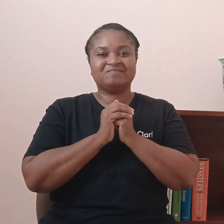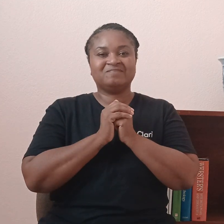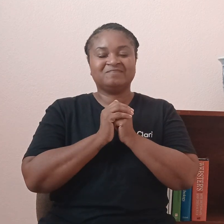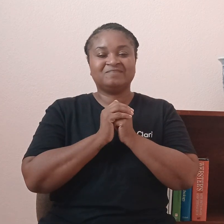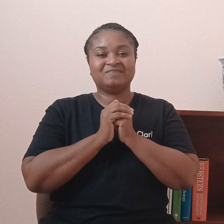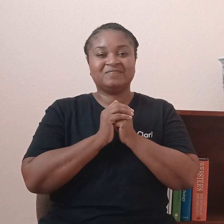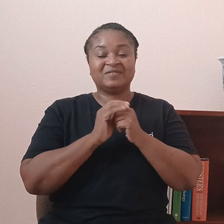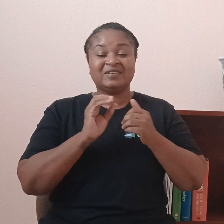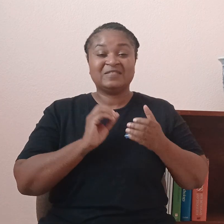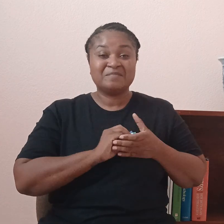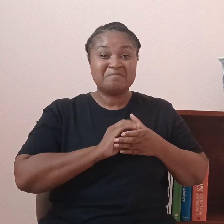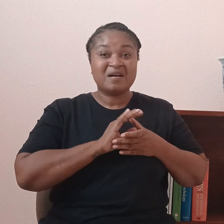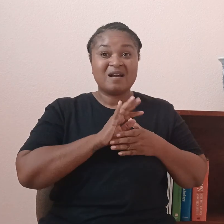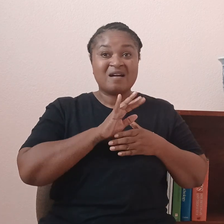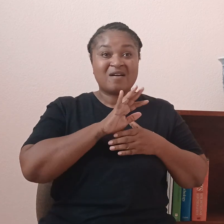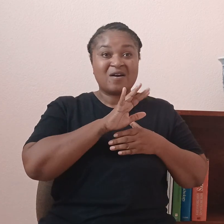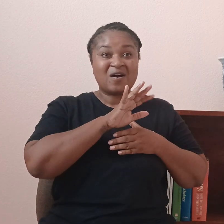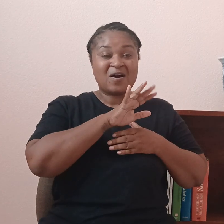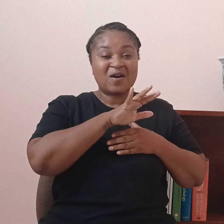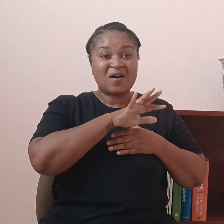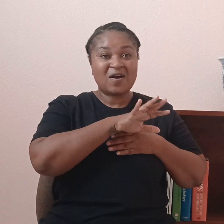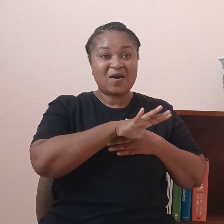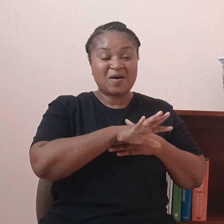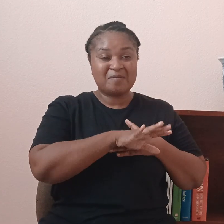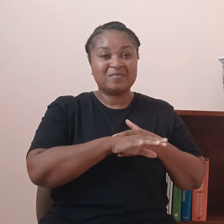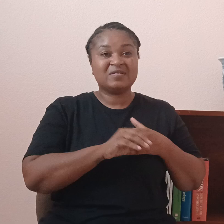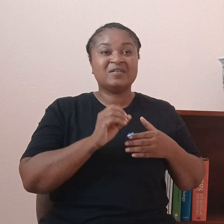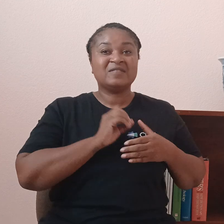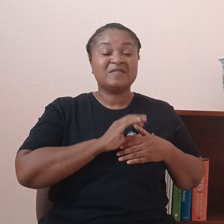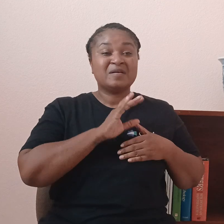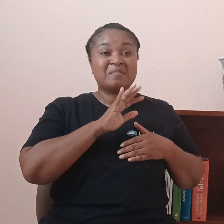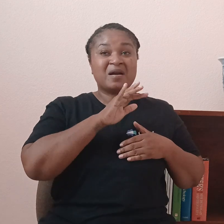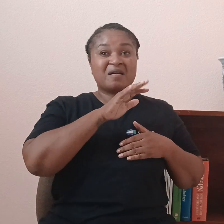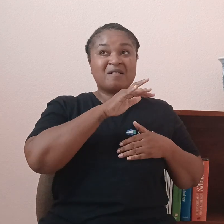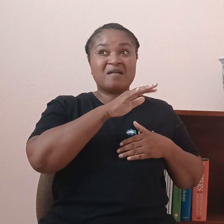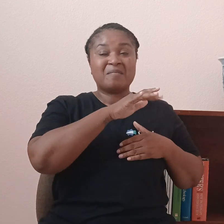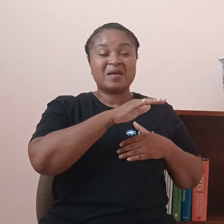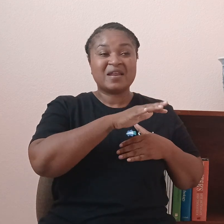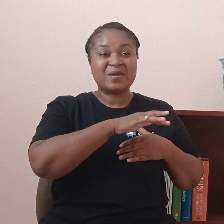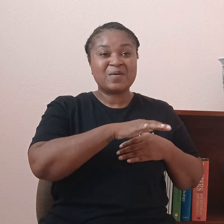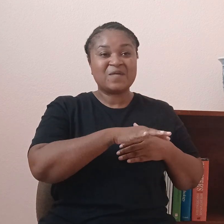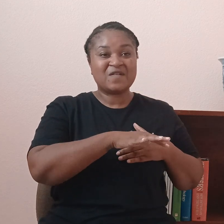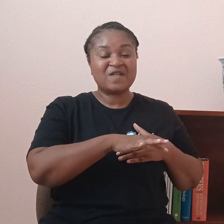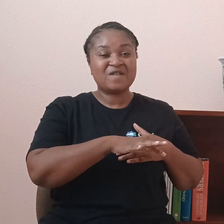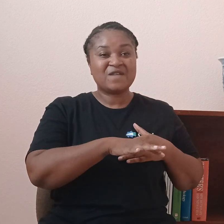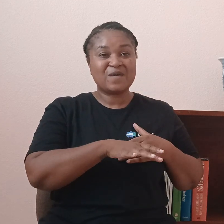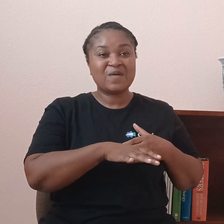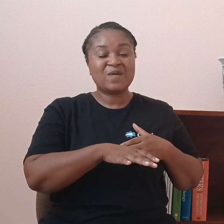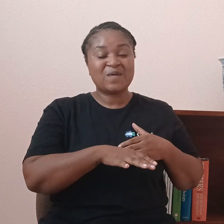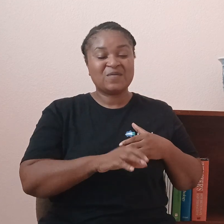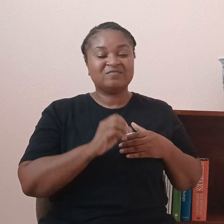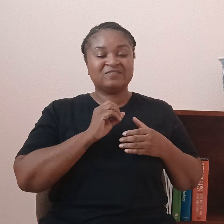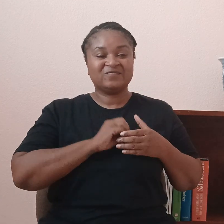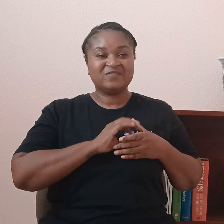Fill my cup let it overflow (fill it up) Fill my cup let it overflow,